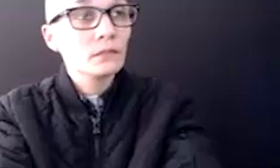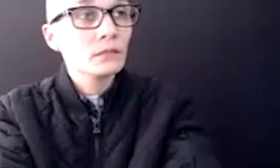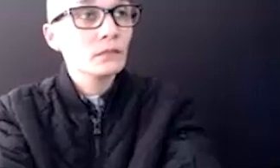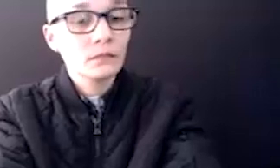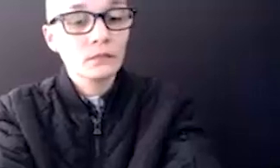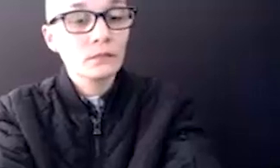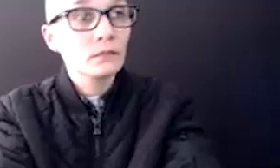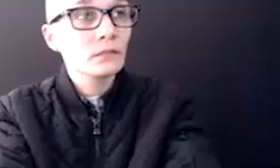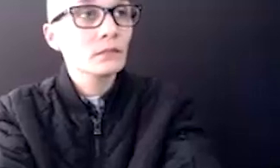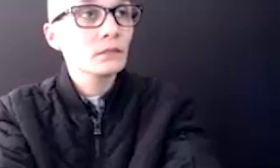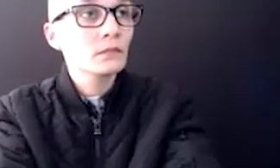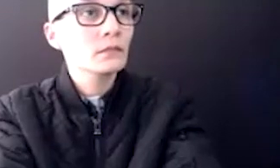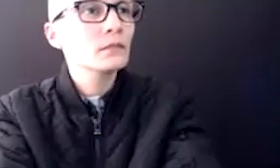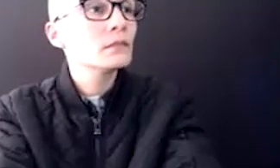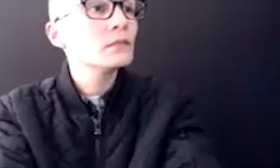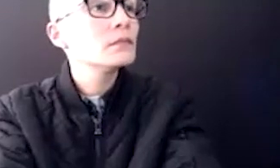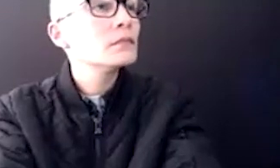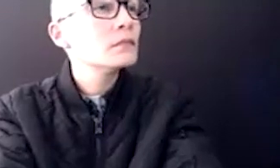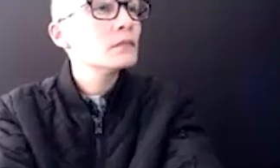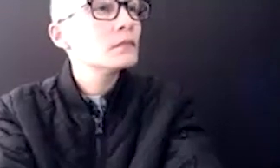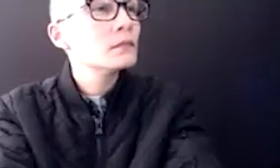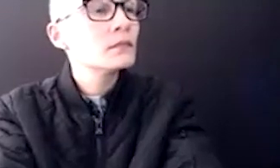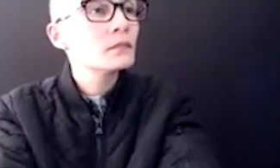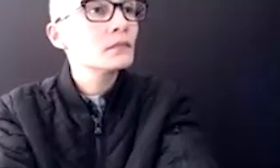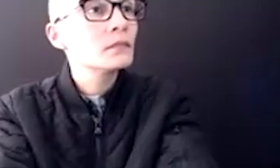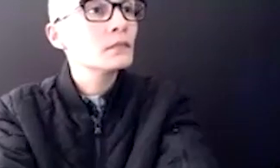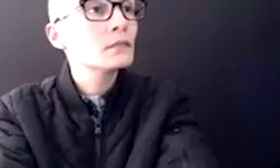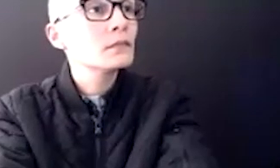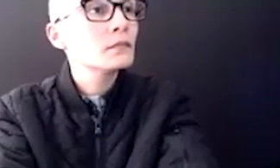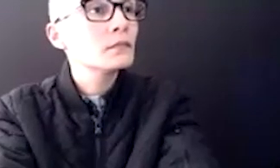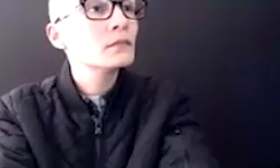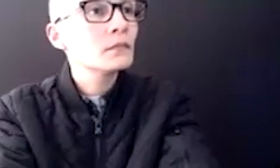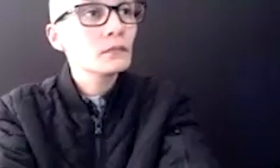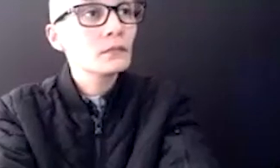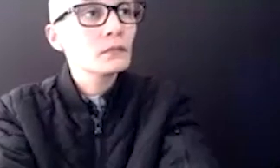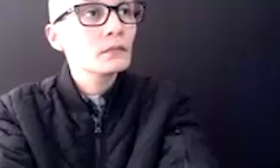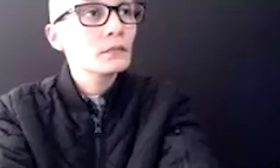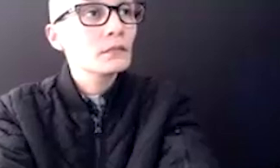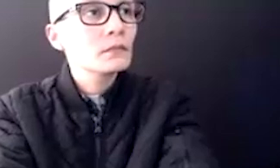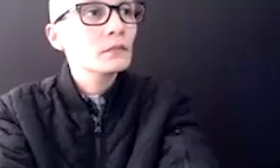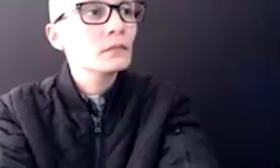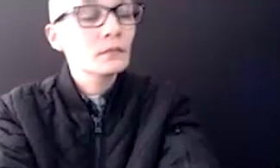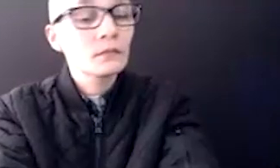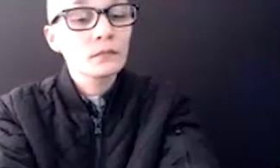They understand what they should be looking for. And so we're very much looking forward to that.